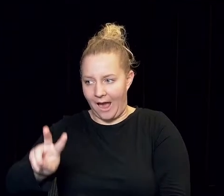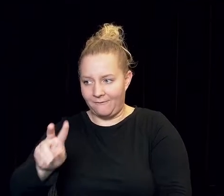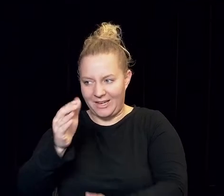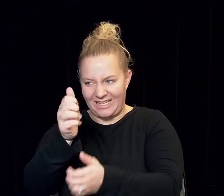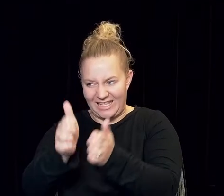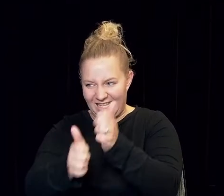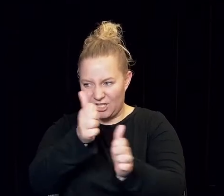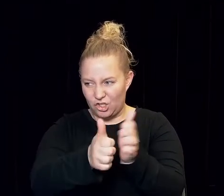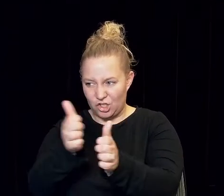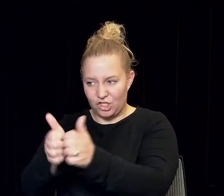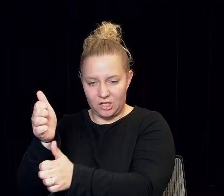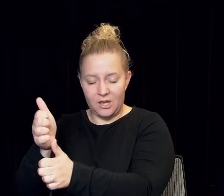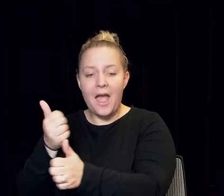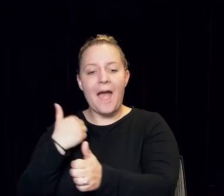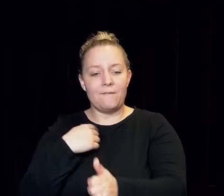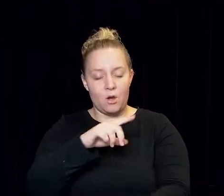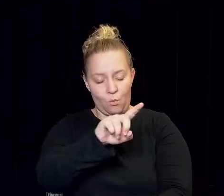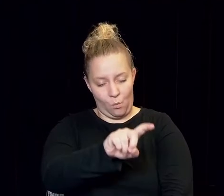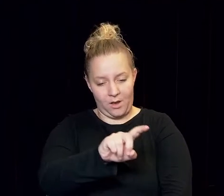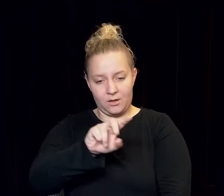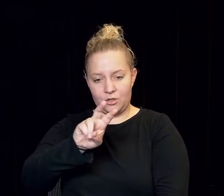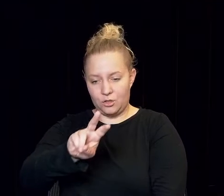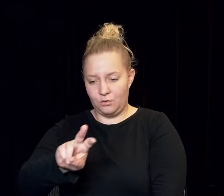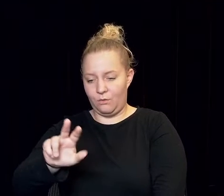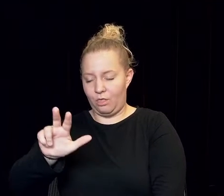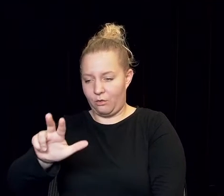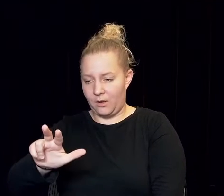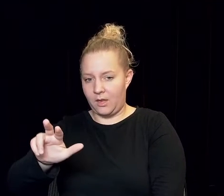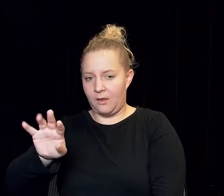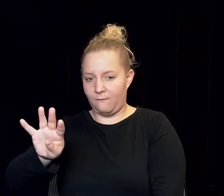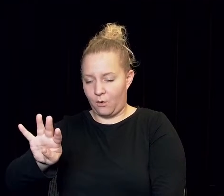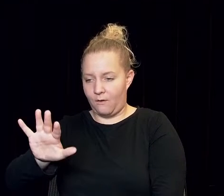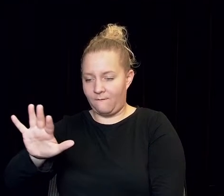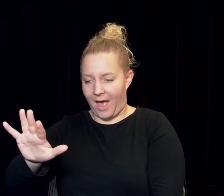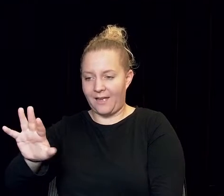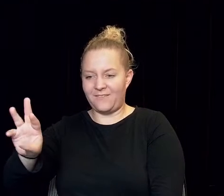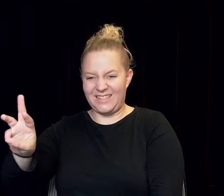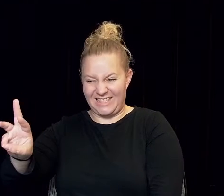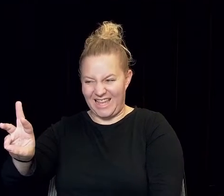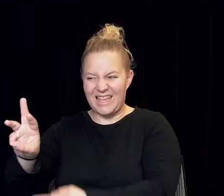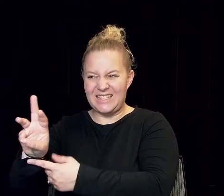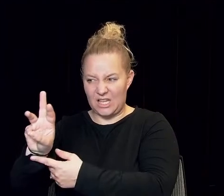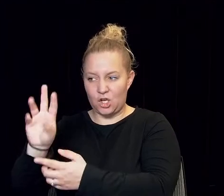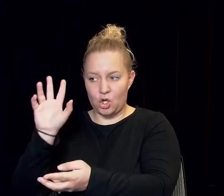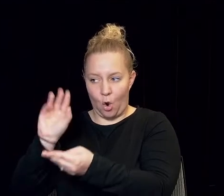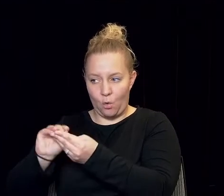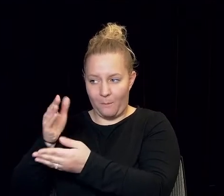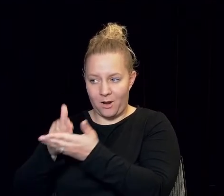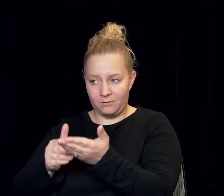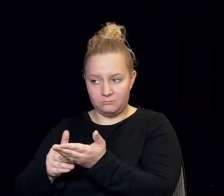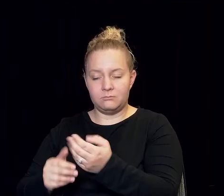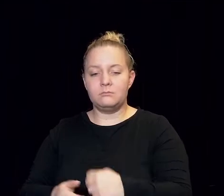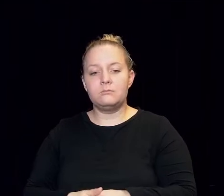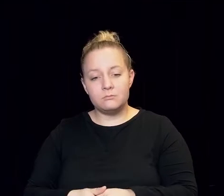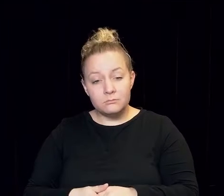So therefore, I have 1, 2, 3, 4, 5, and 6 total pieces. So, the equation for this one